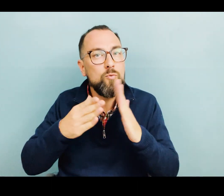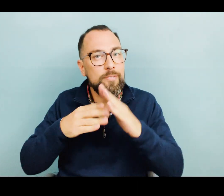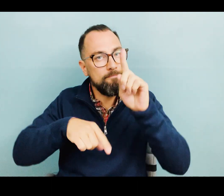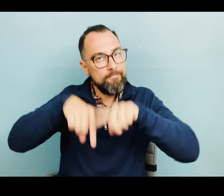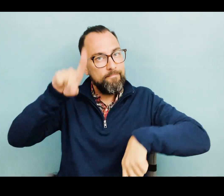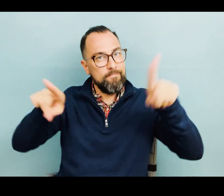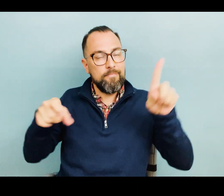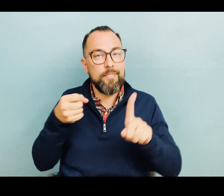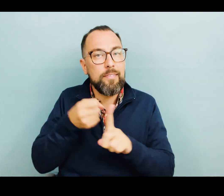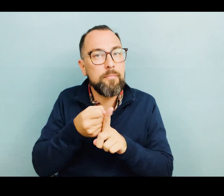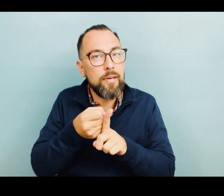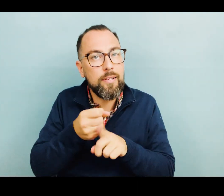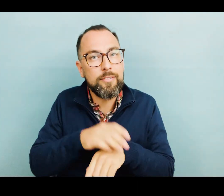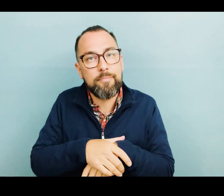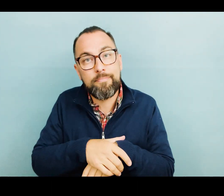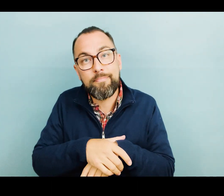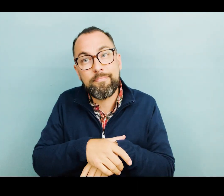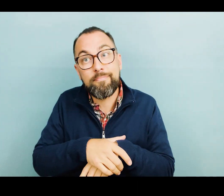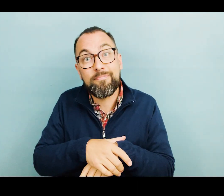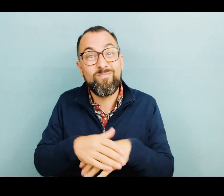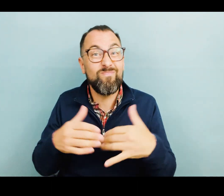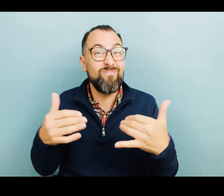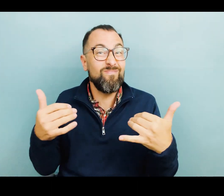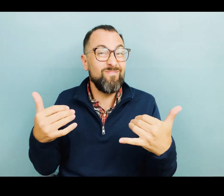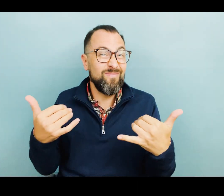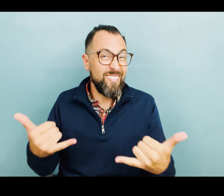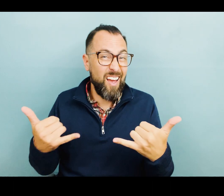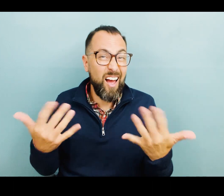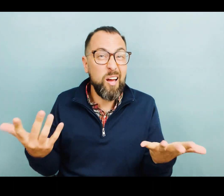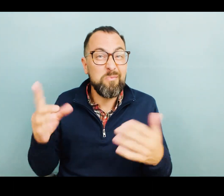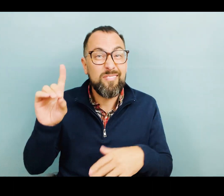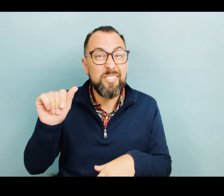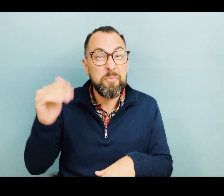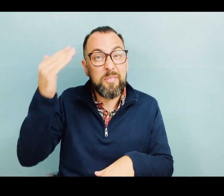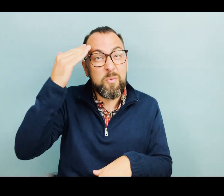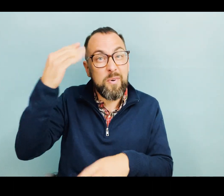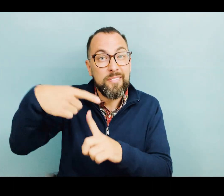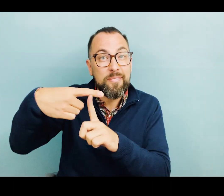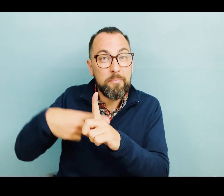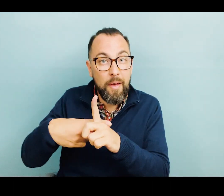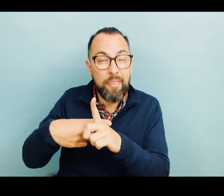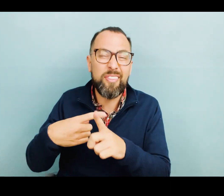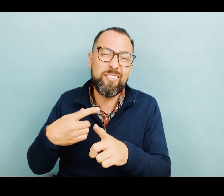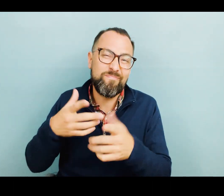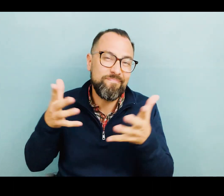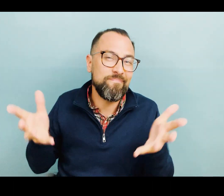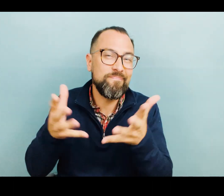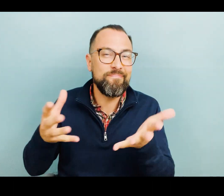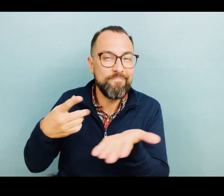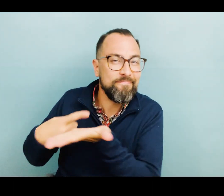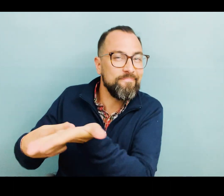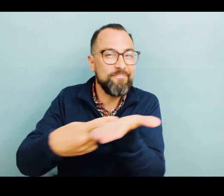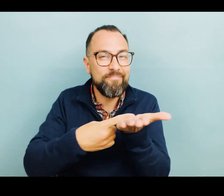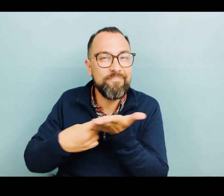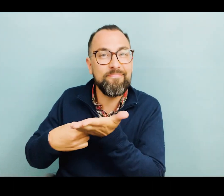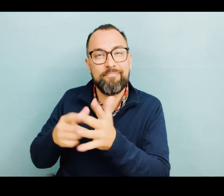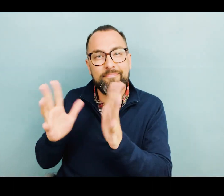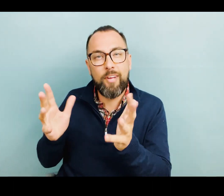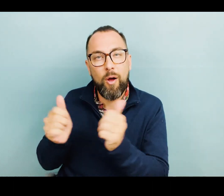data remind us that we aren’t all affected the same. Now that it is Disability Awareness Month,